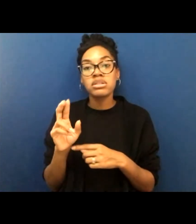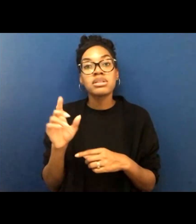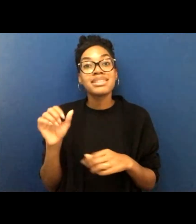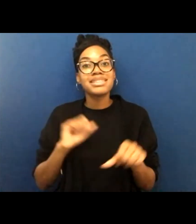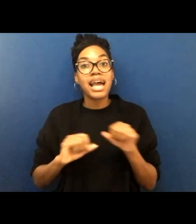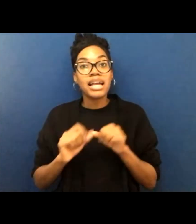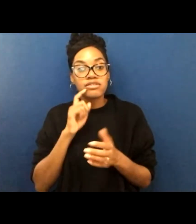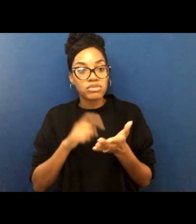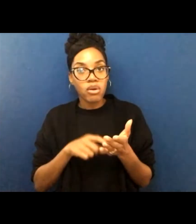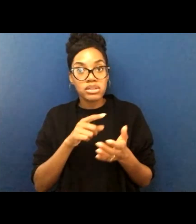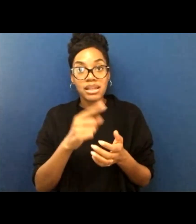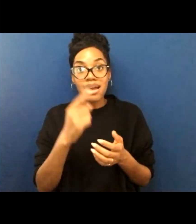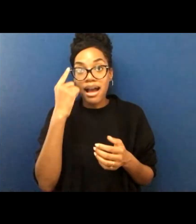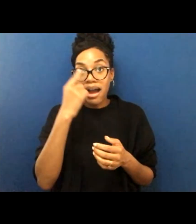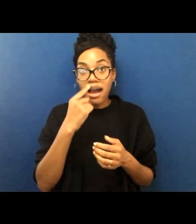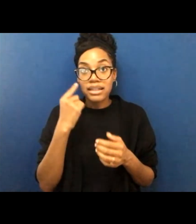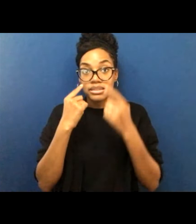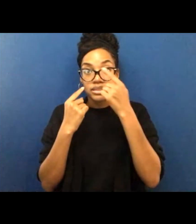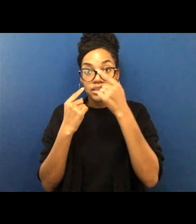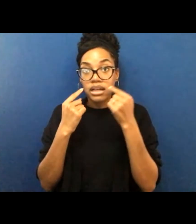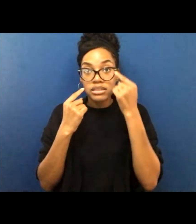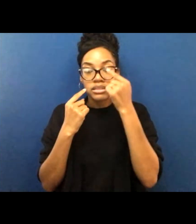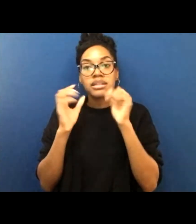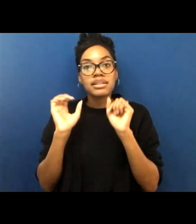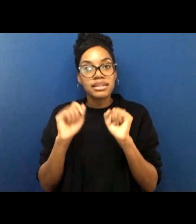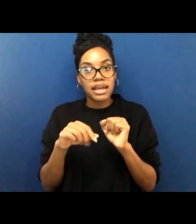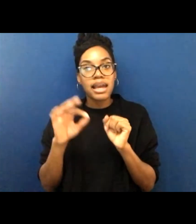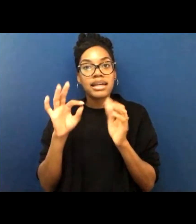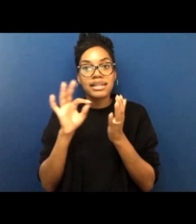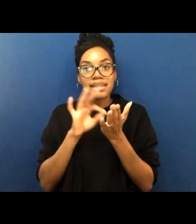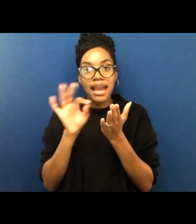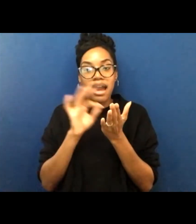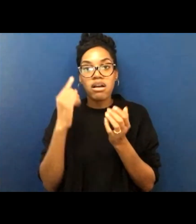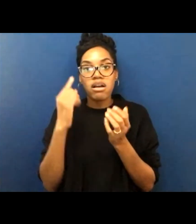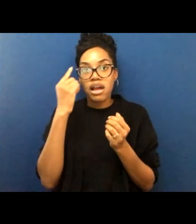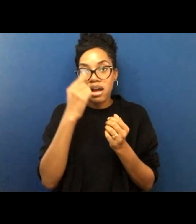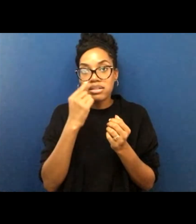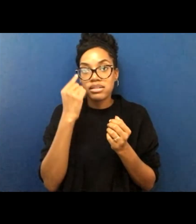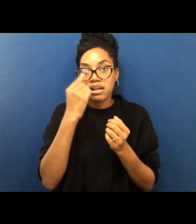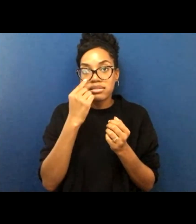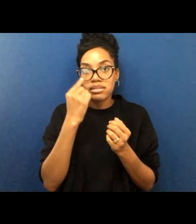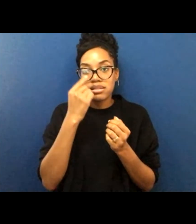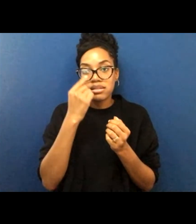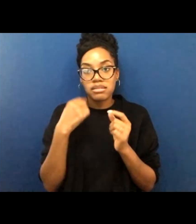they actually have growth rings that they can count to age, but that doesn't quite work for crab yet.